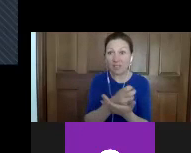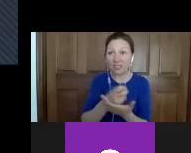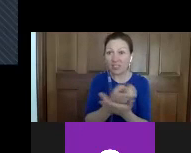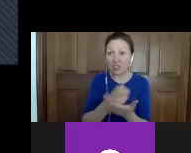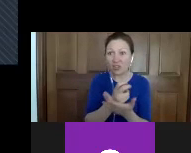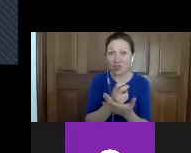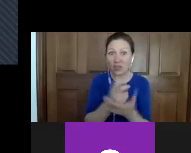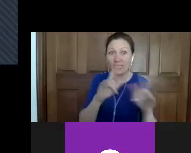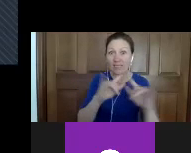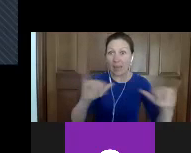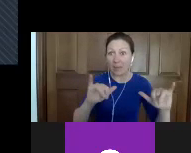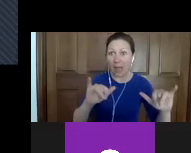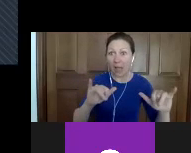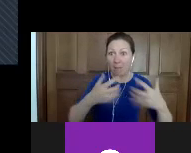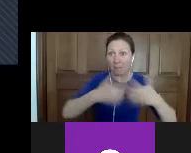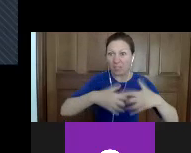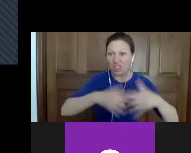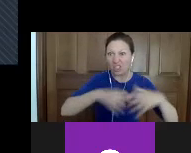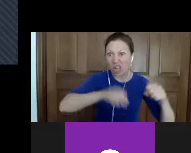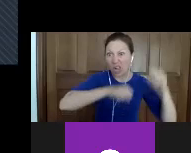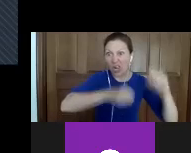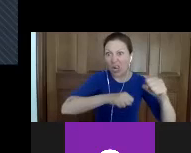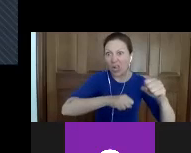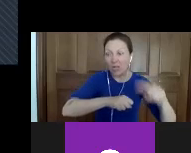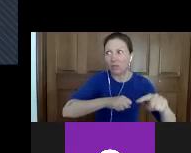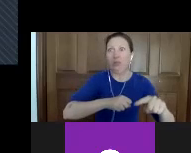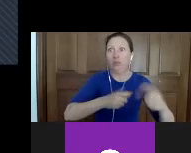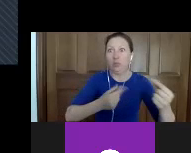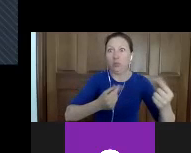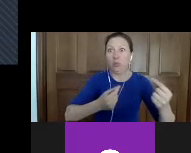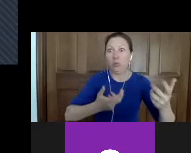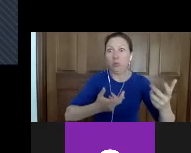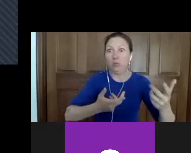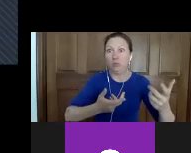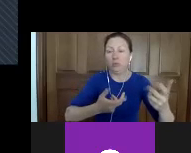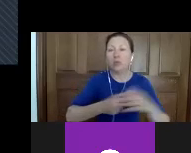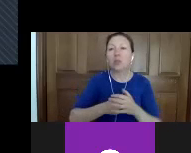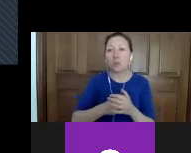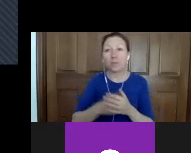and you have a seizure and your employer doesn't know, they're within their rights to keep